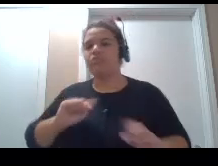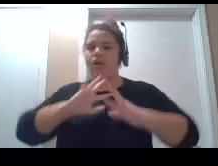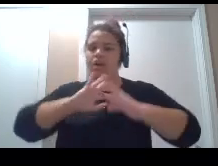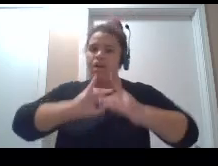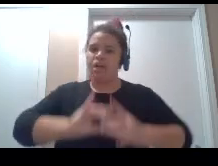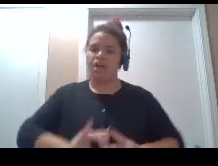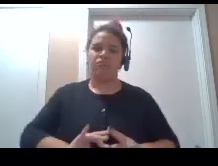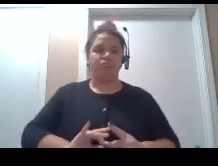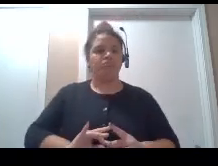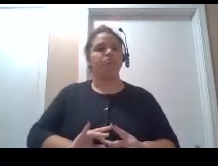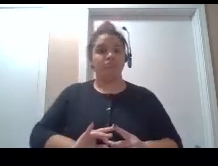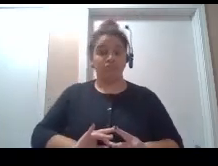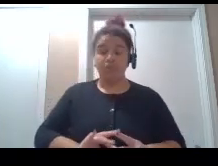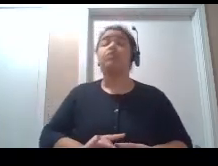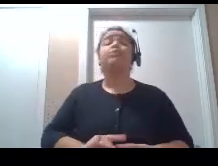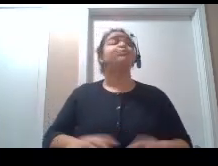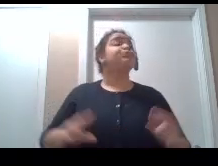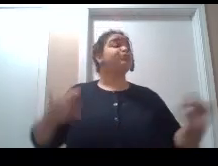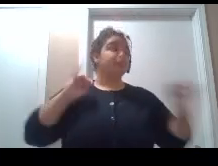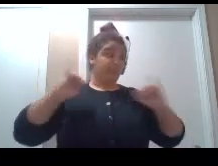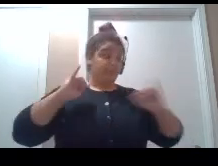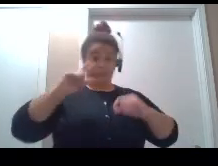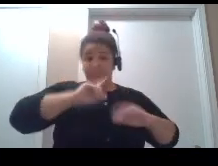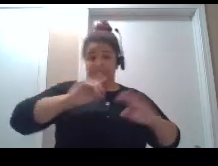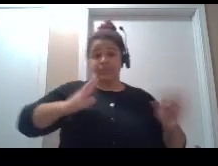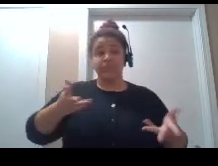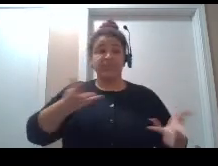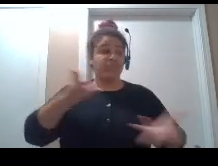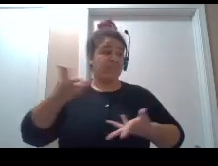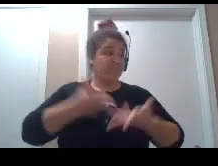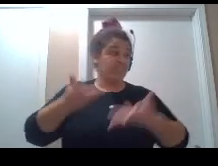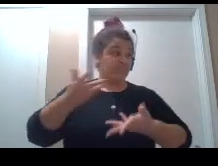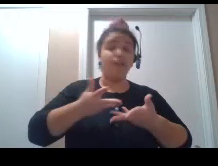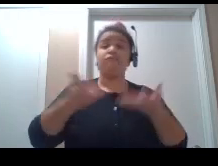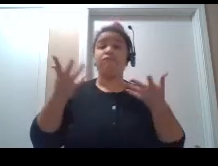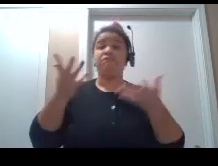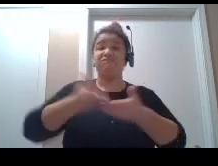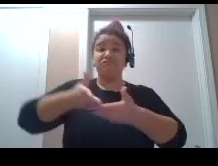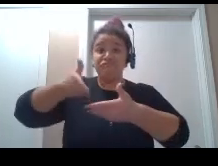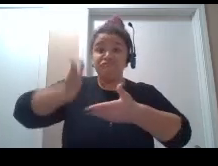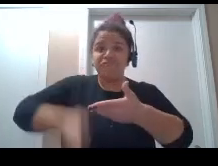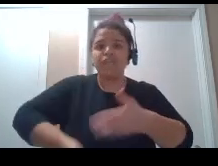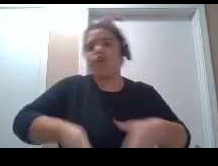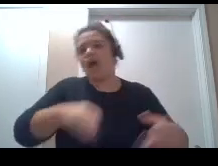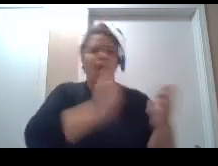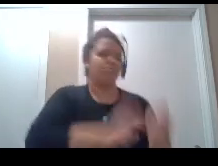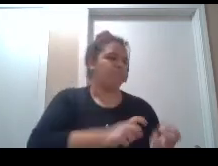conduct a full review. Reviewing the mock interview when it is fresh will help to make sure nothing is missed.